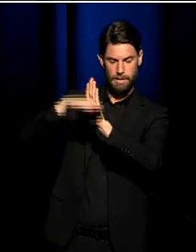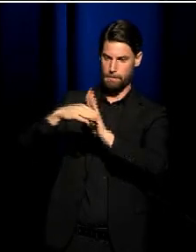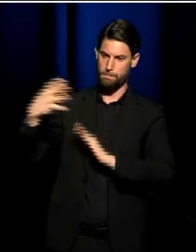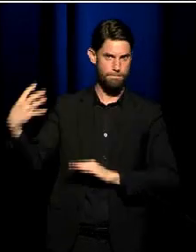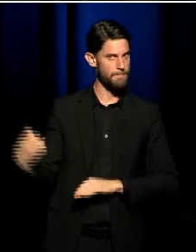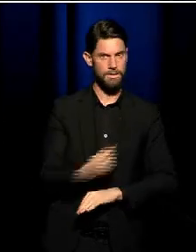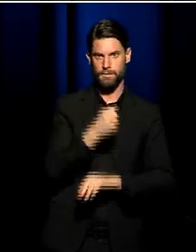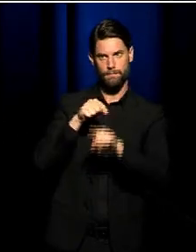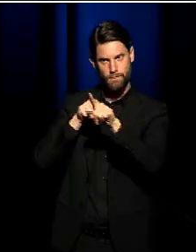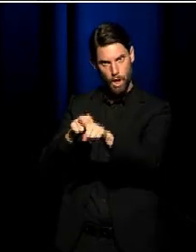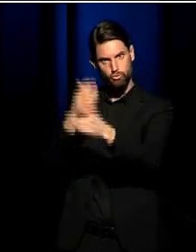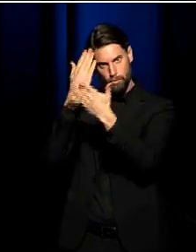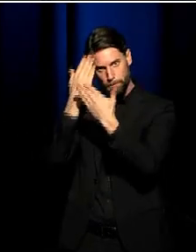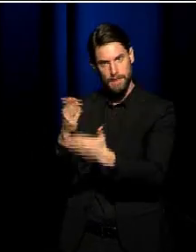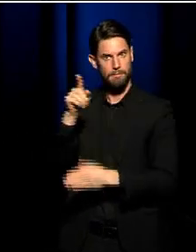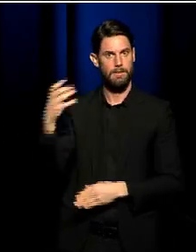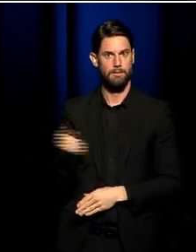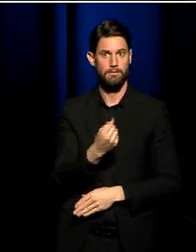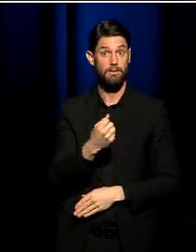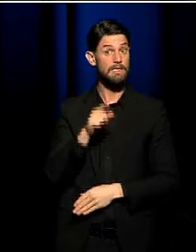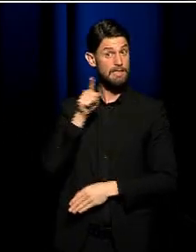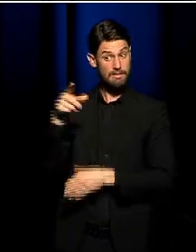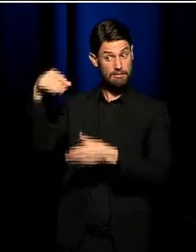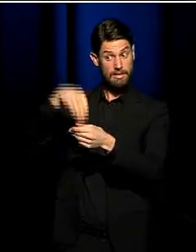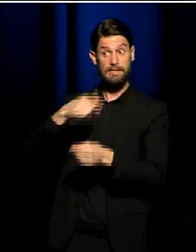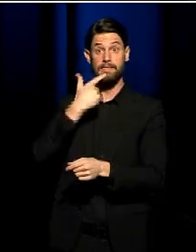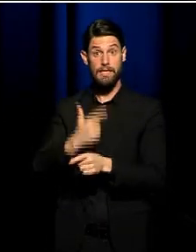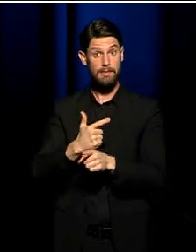Articles of that Convention is that people with disability are entitled to